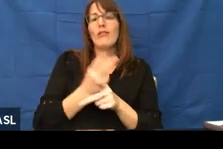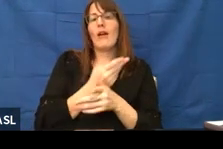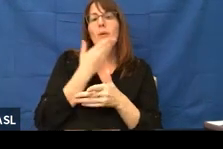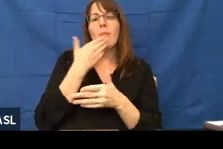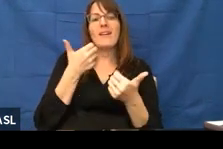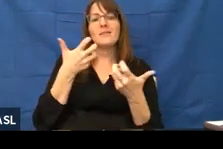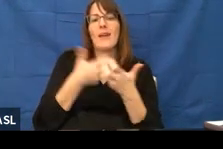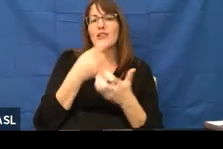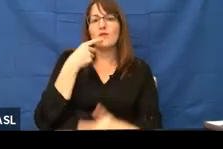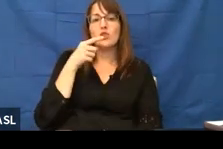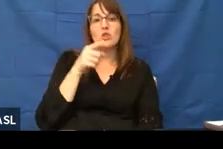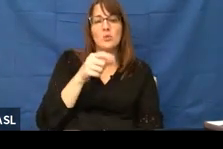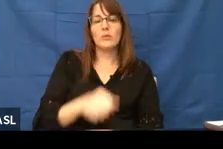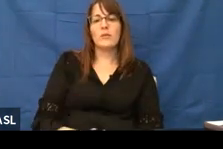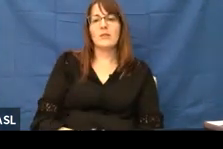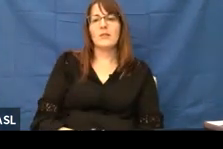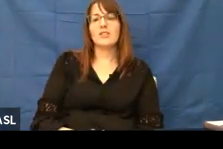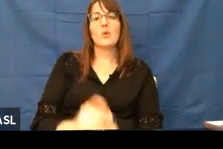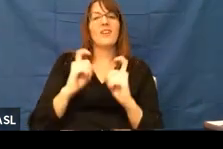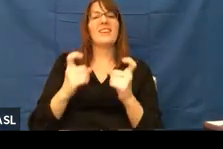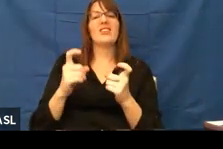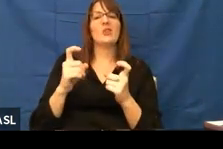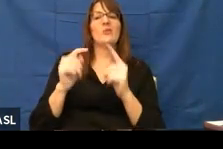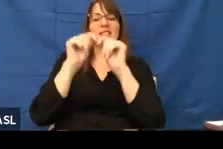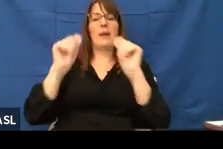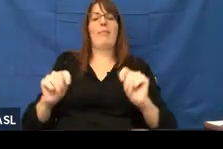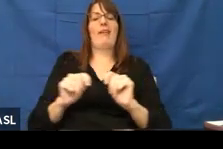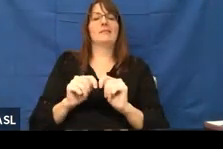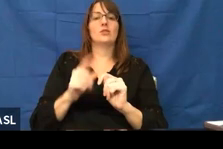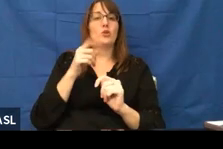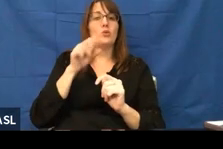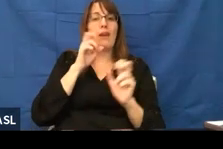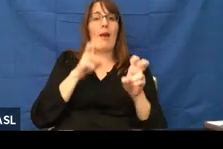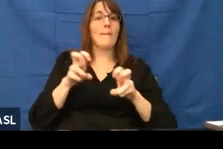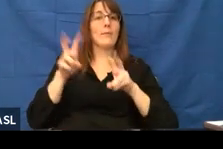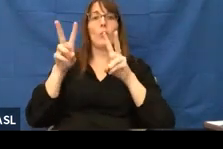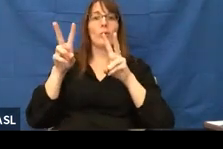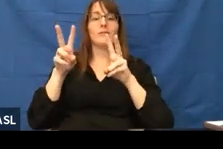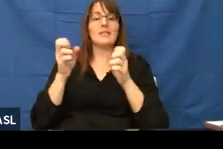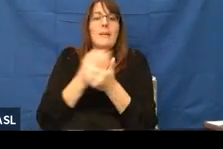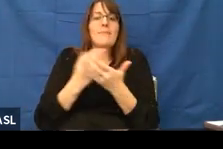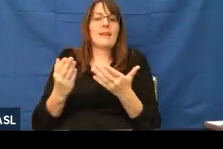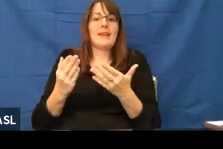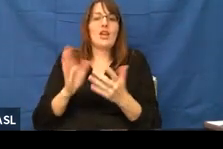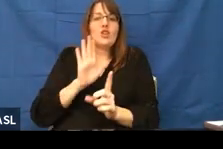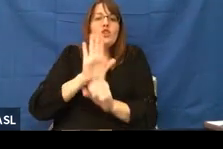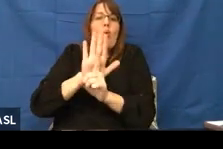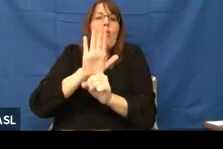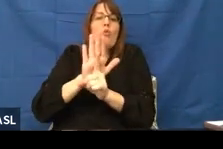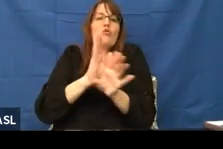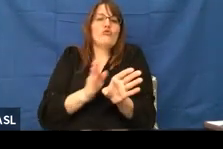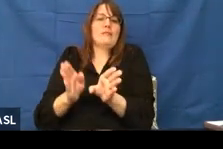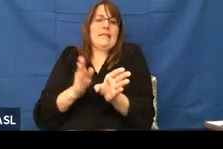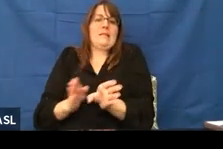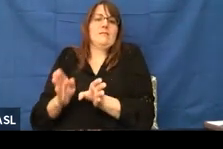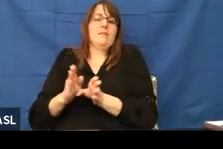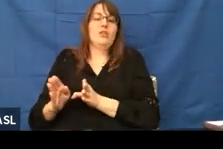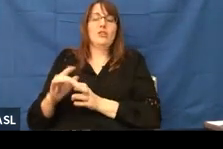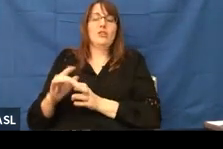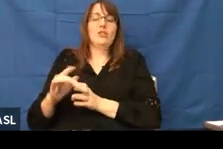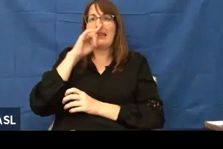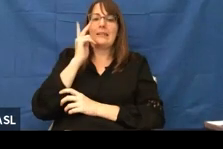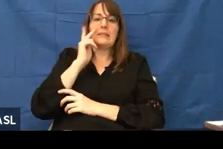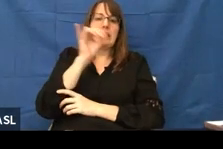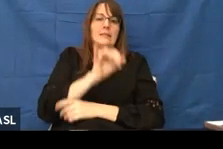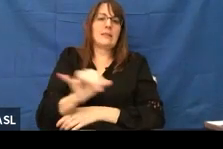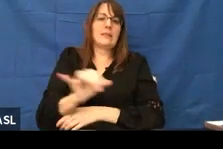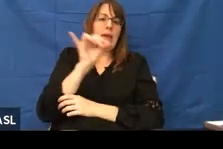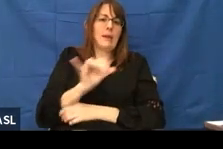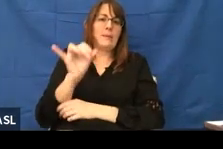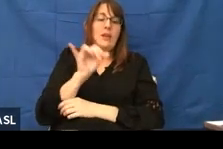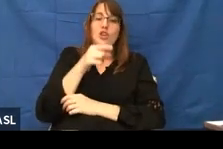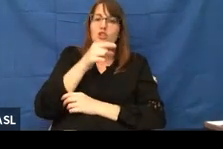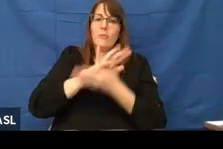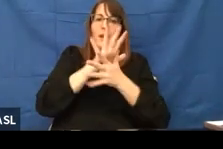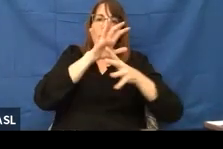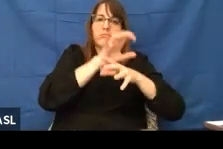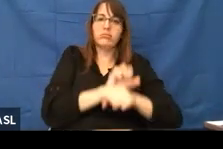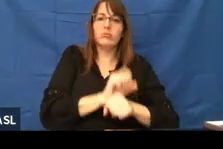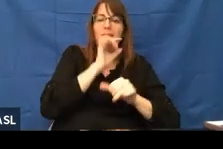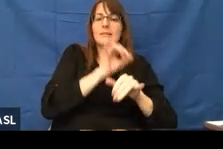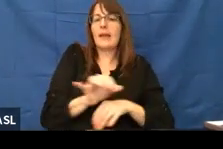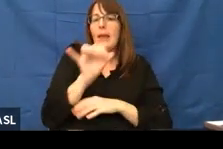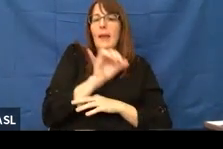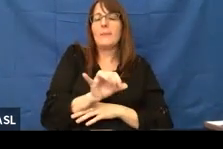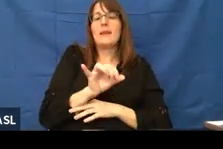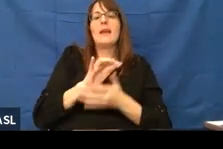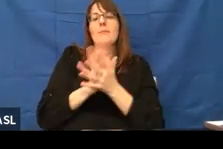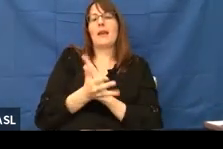Allison Frenzel : This is why we developed the template so that you can just upload a single thing and that's your routine and so that way the kids get used to seeing the same thing you get used to doing the same thing, it becomes way easier than it is right now.